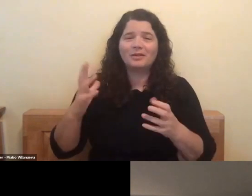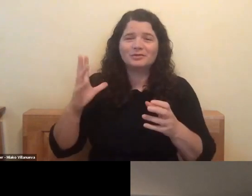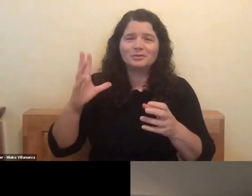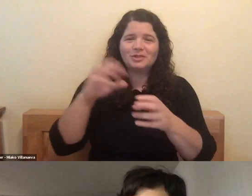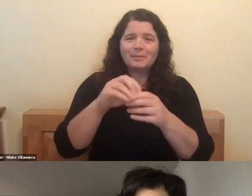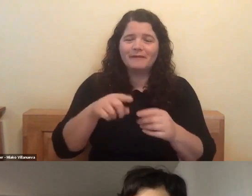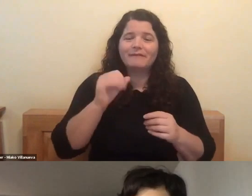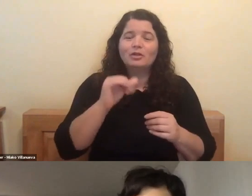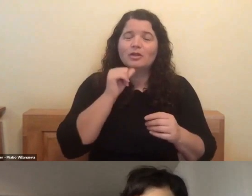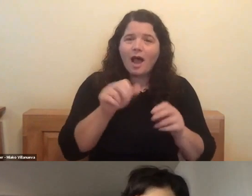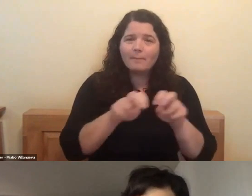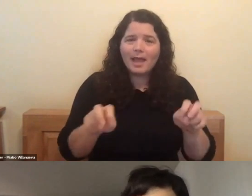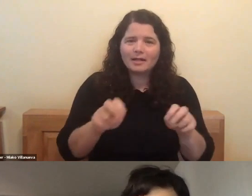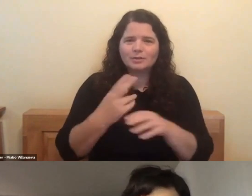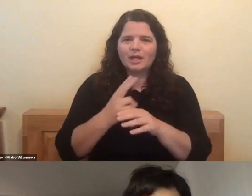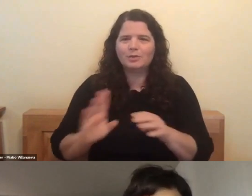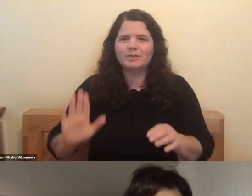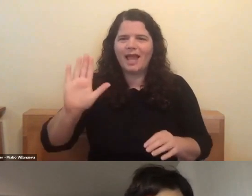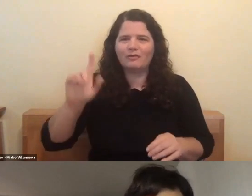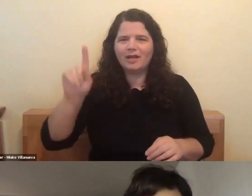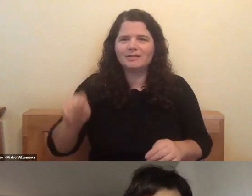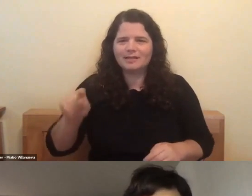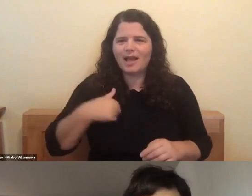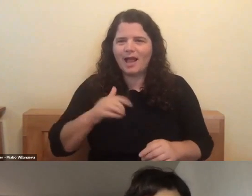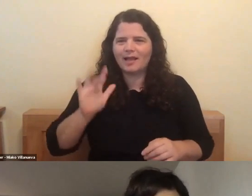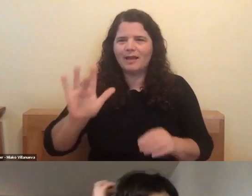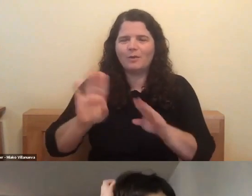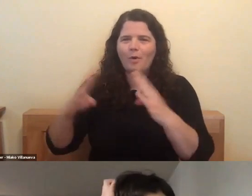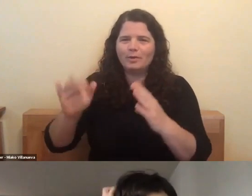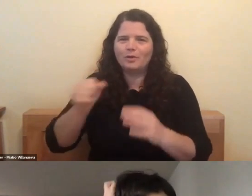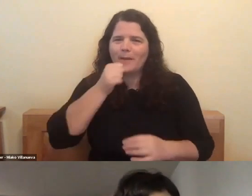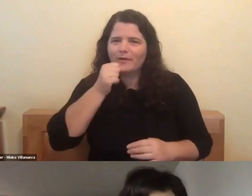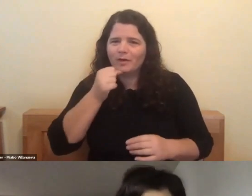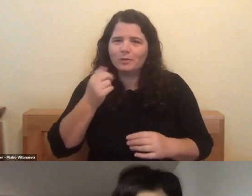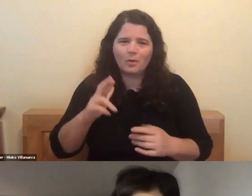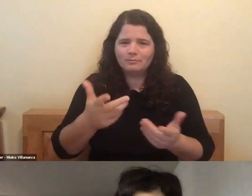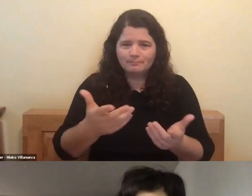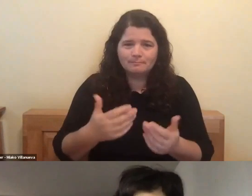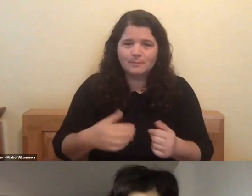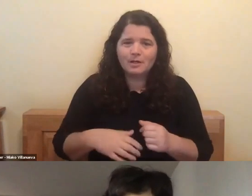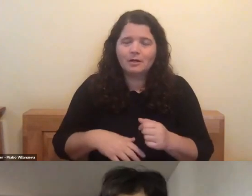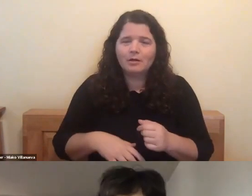use the hand raise feature and I will let you talk. Otherwise you can just jump in.